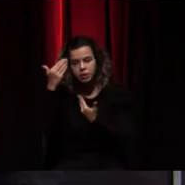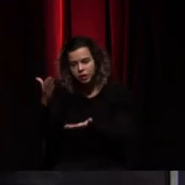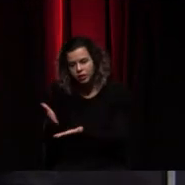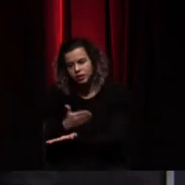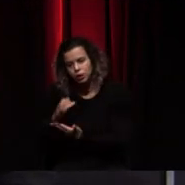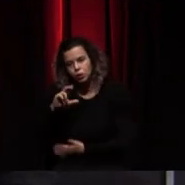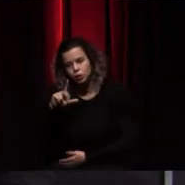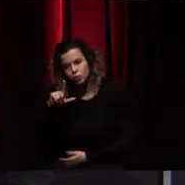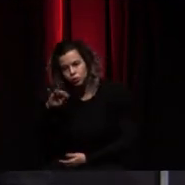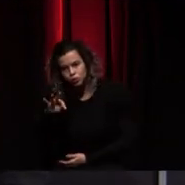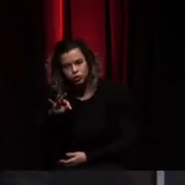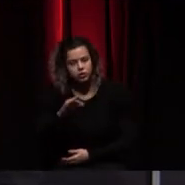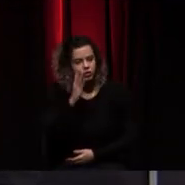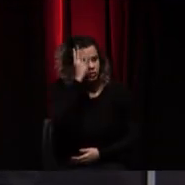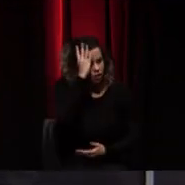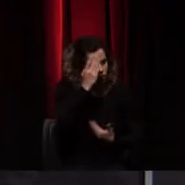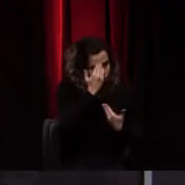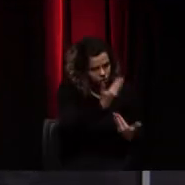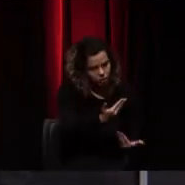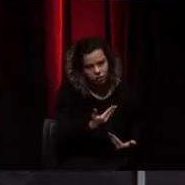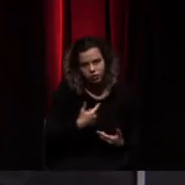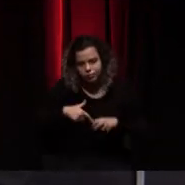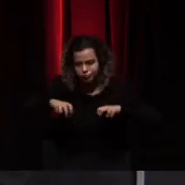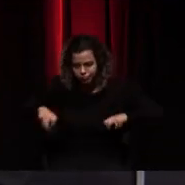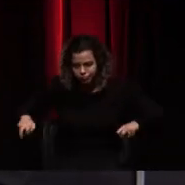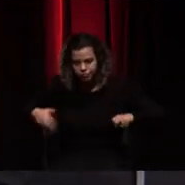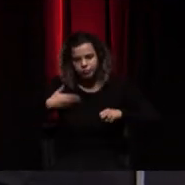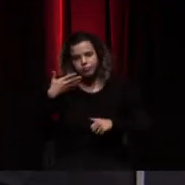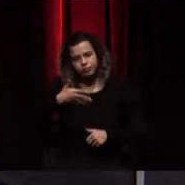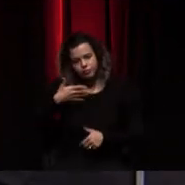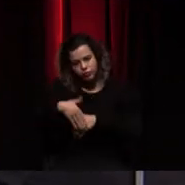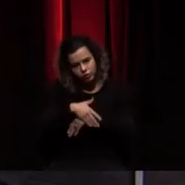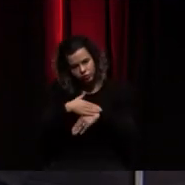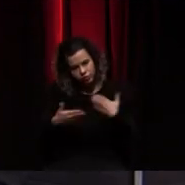It’s always good to make a pause have a chat even more about our profession